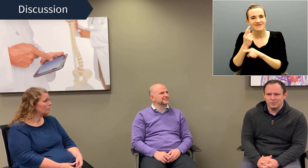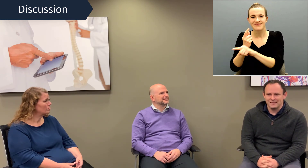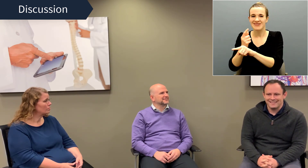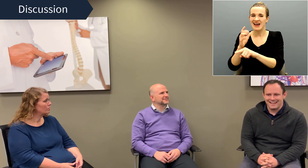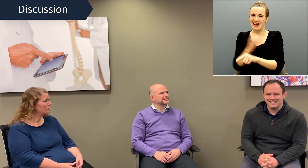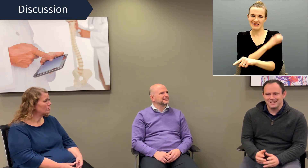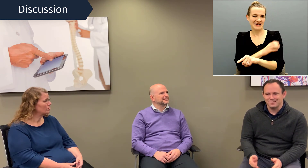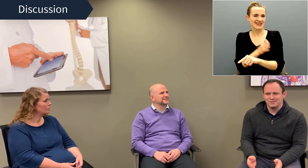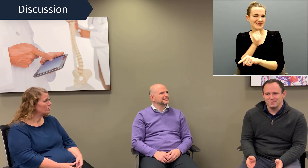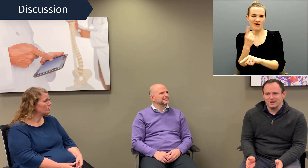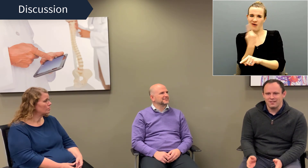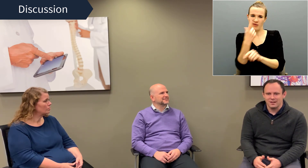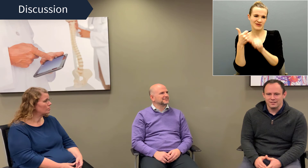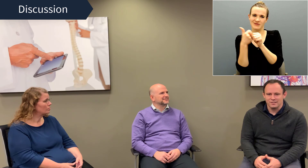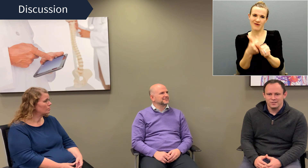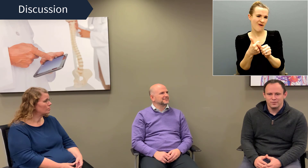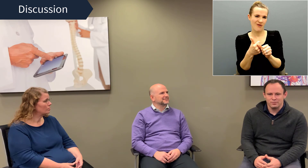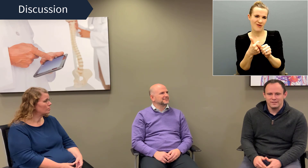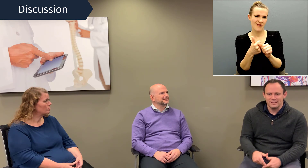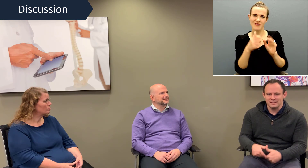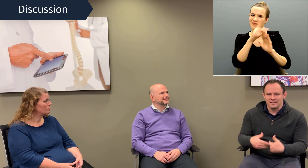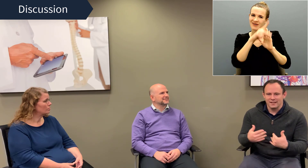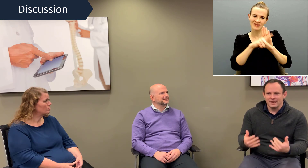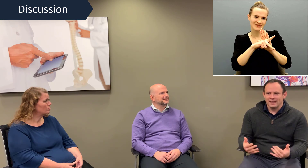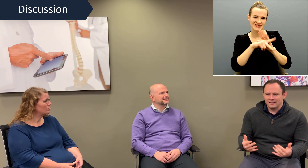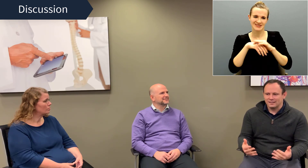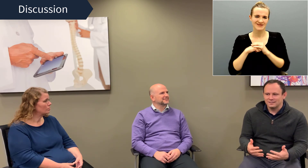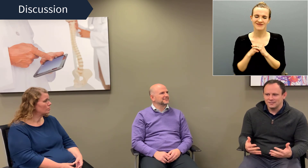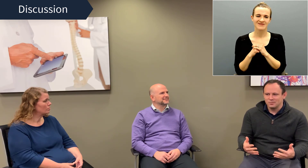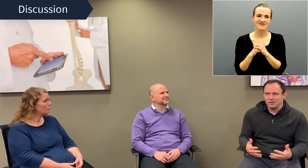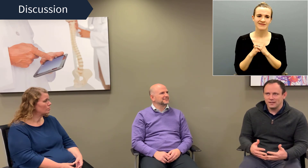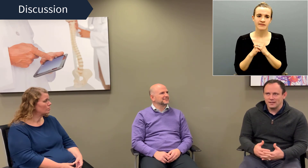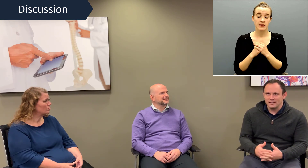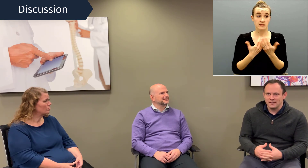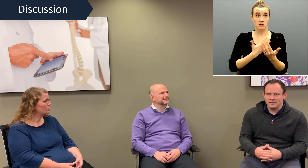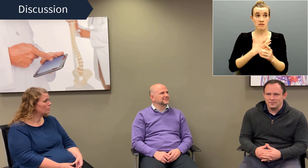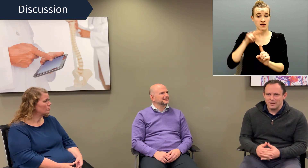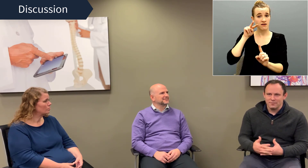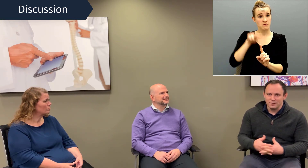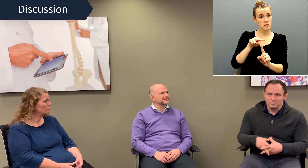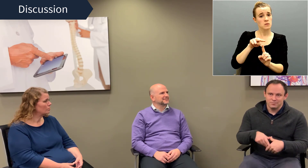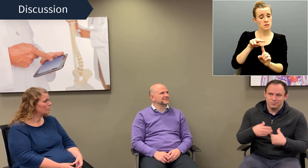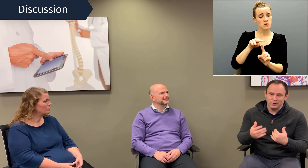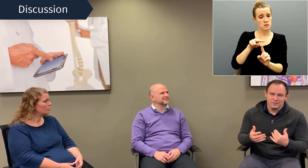but that is not always being honored and so it really does, in my view, point